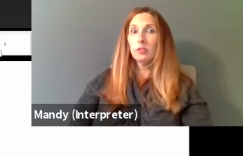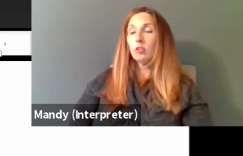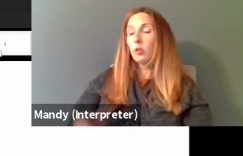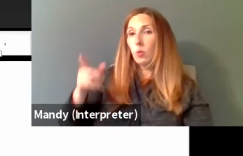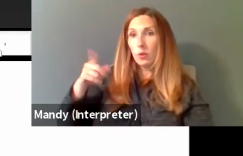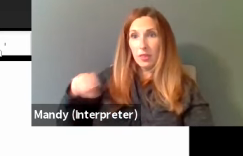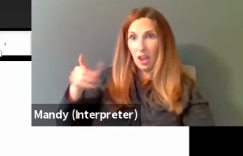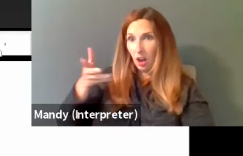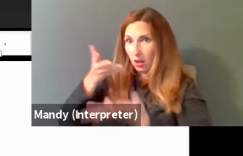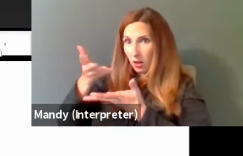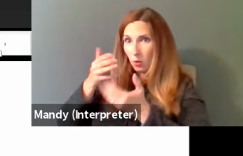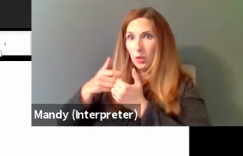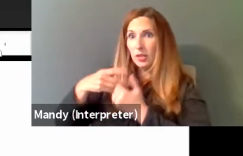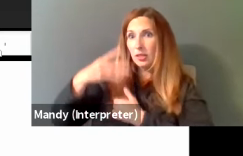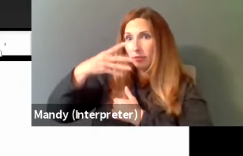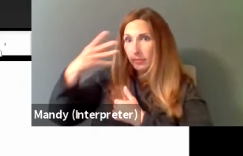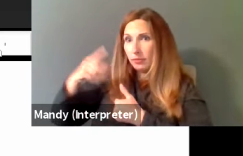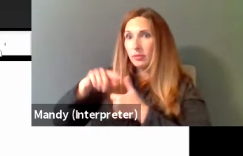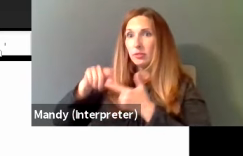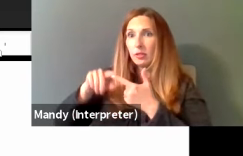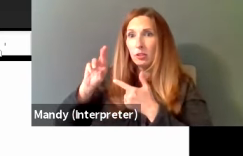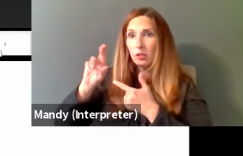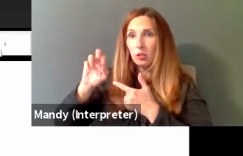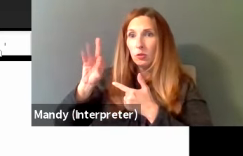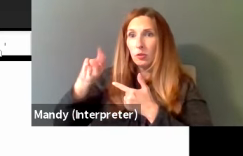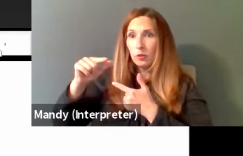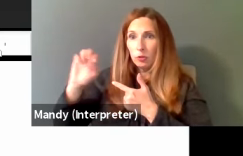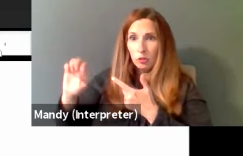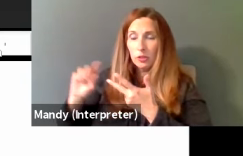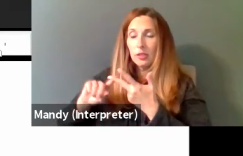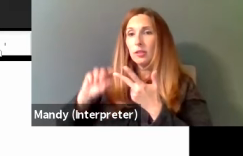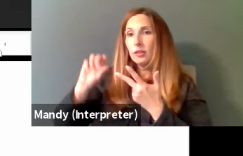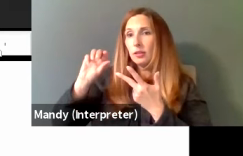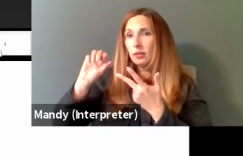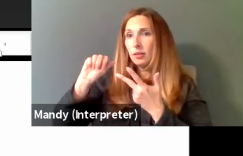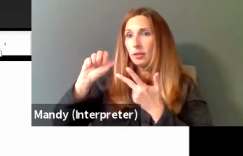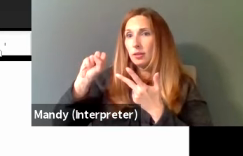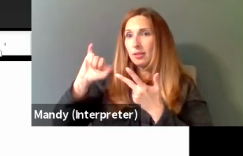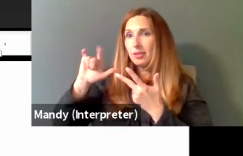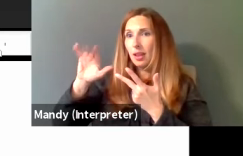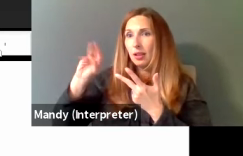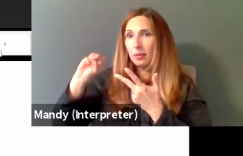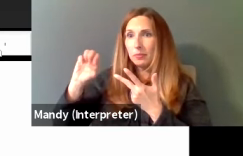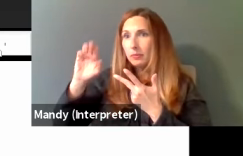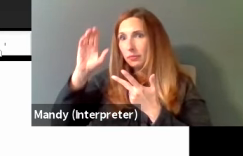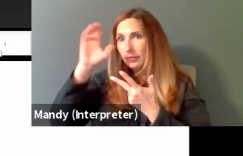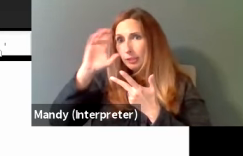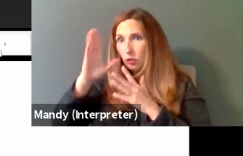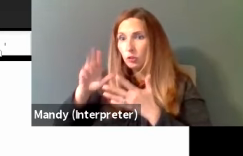and refugees and asylum seekers and others many or most of whom may not have English